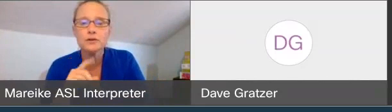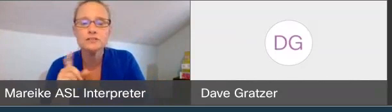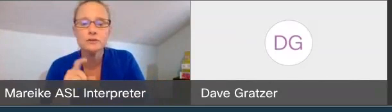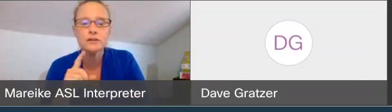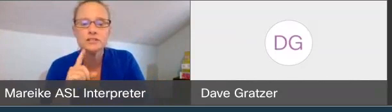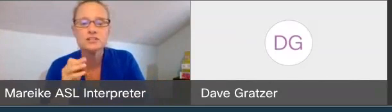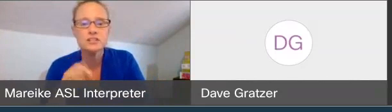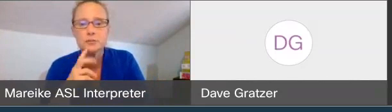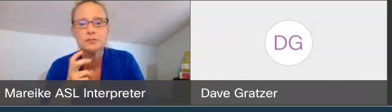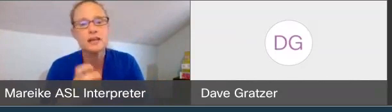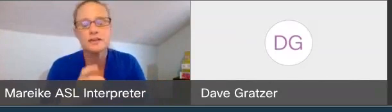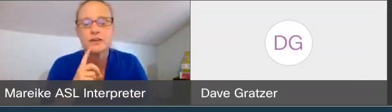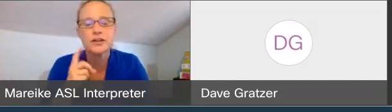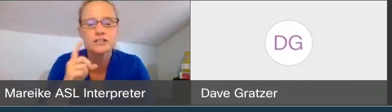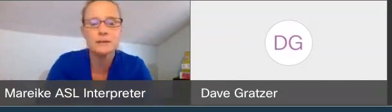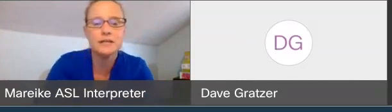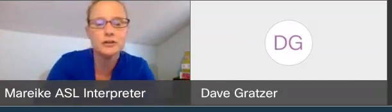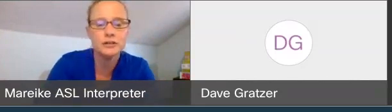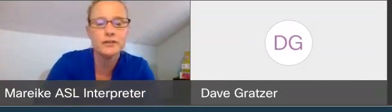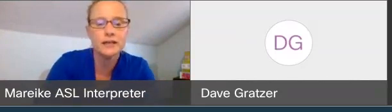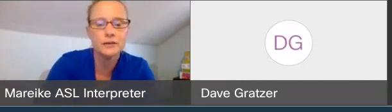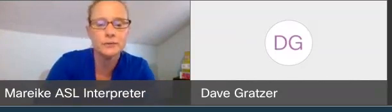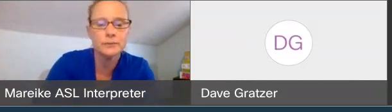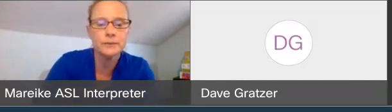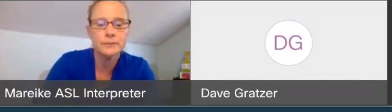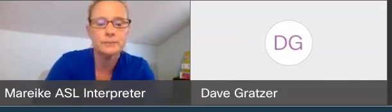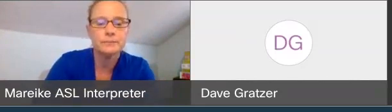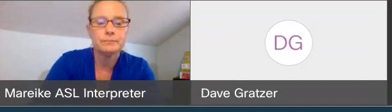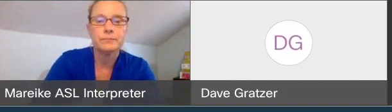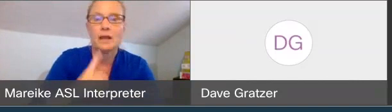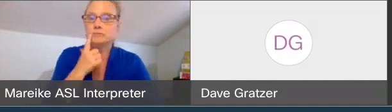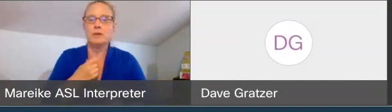you're answering questions? Cause the interpreter is having a very hard time hearing you Yes I'm so sorry. -